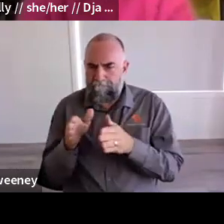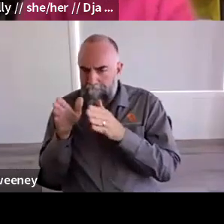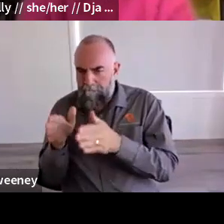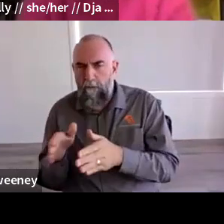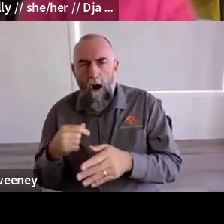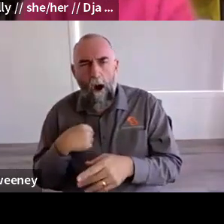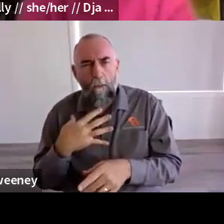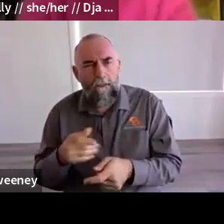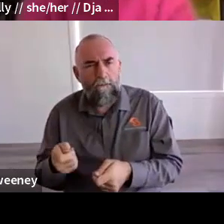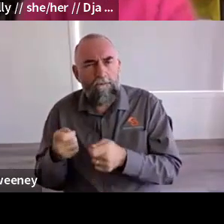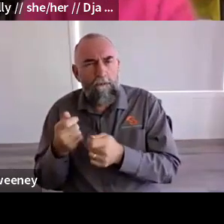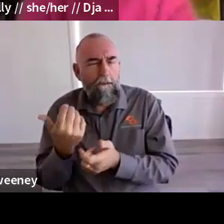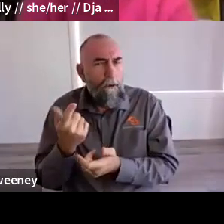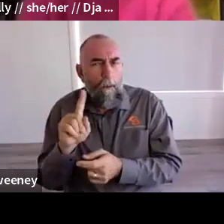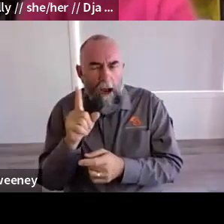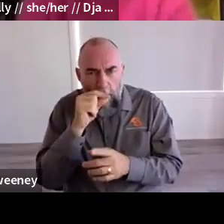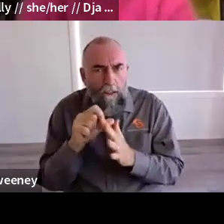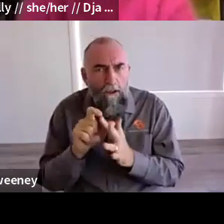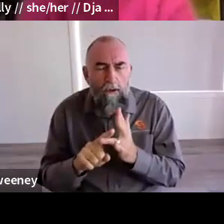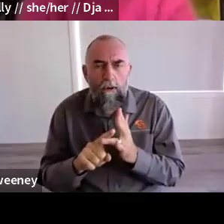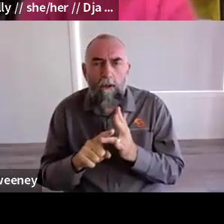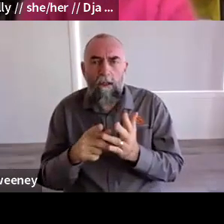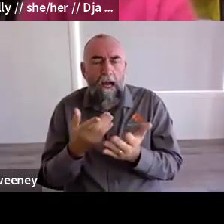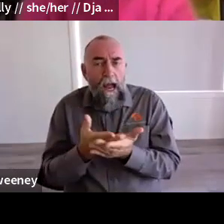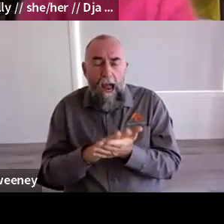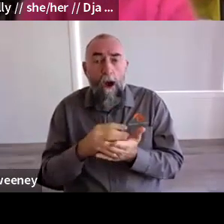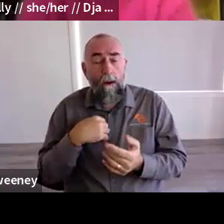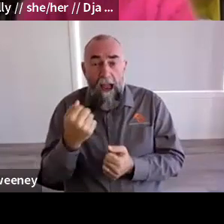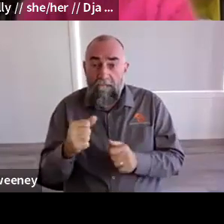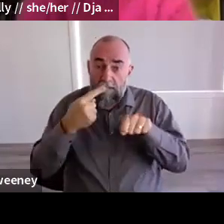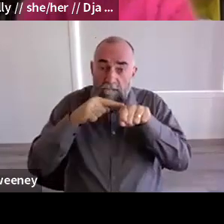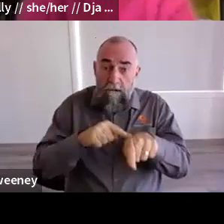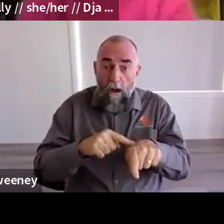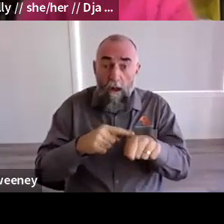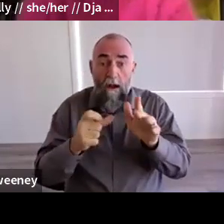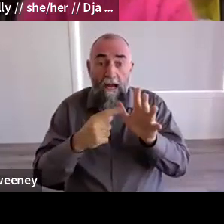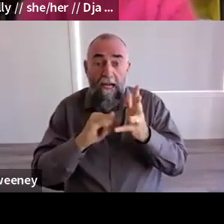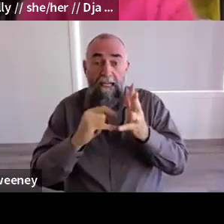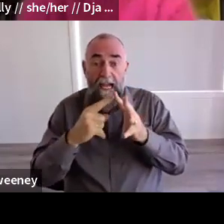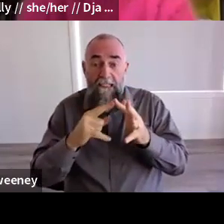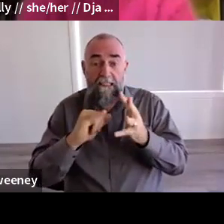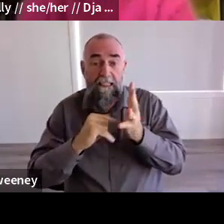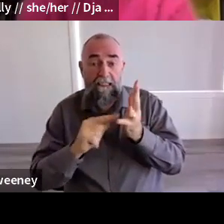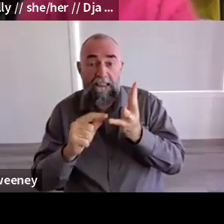in this space. Kind of shifting the conversation a little bit to what we